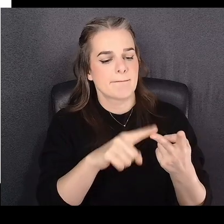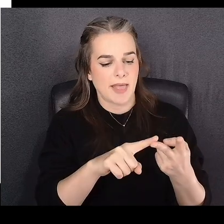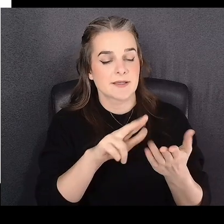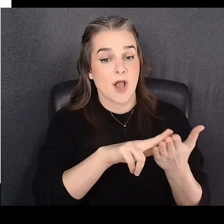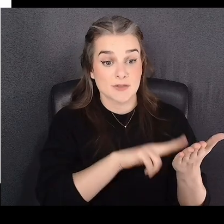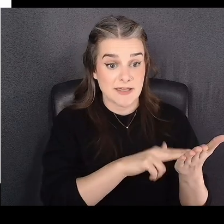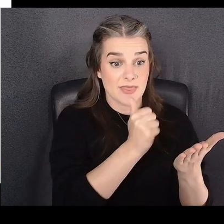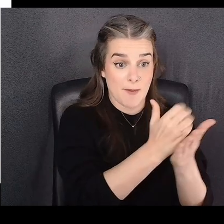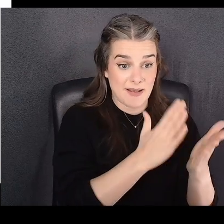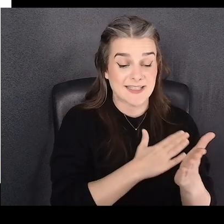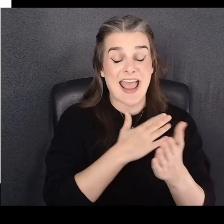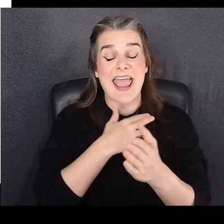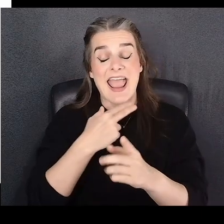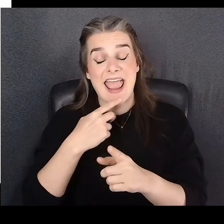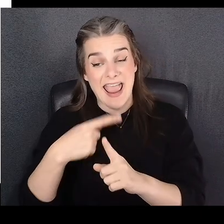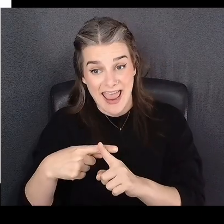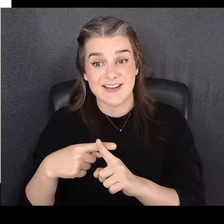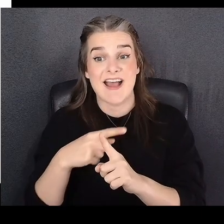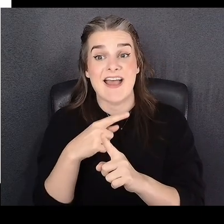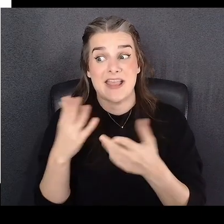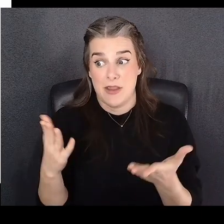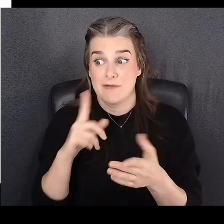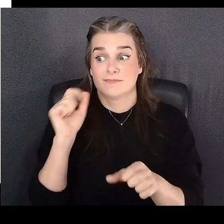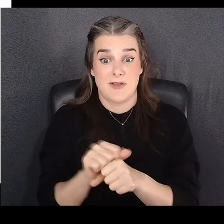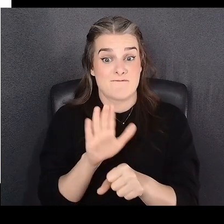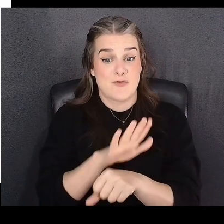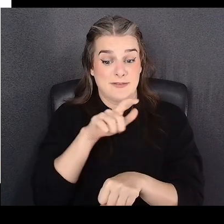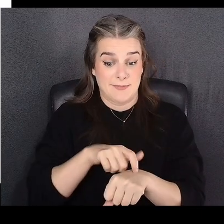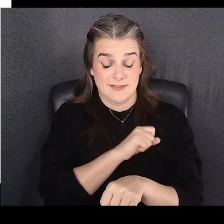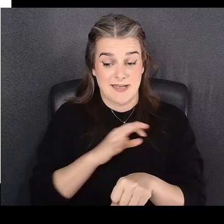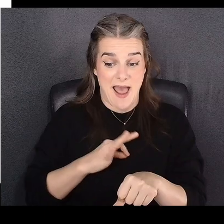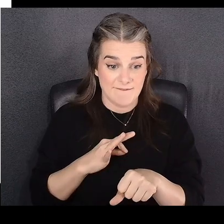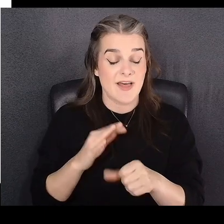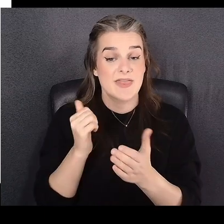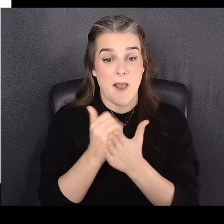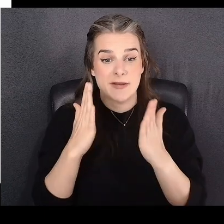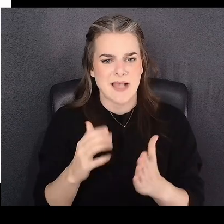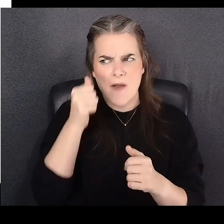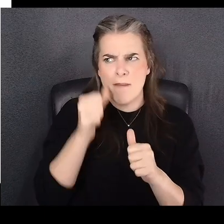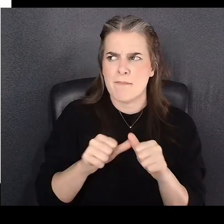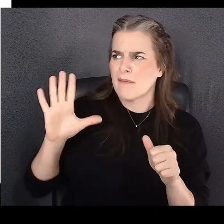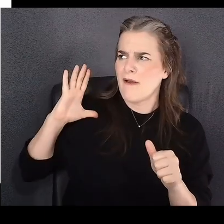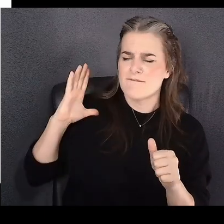And it used to be a lot. I remember my first days of rec therapy. We used to get a harpist come in,